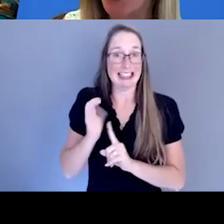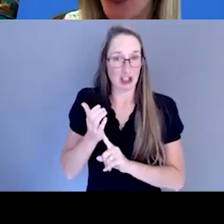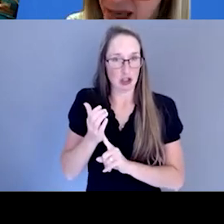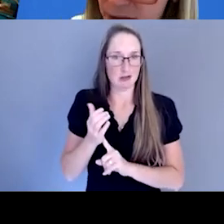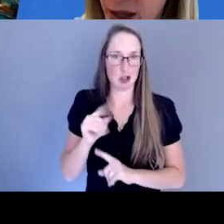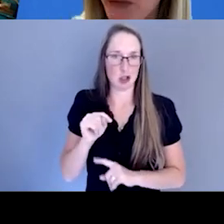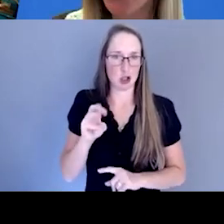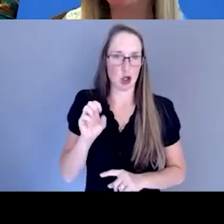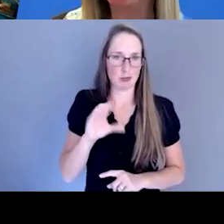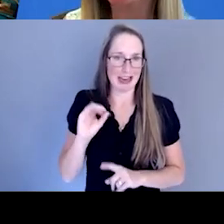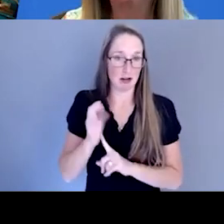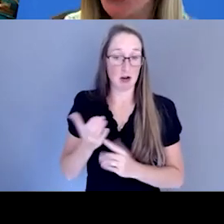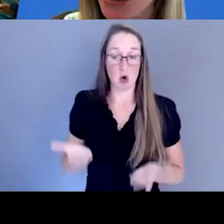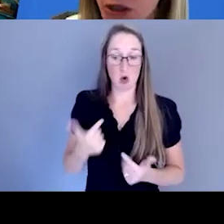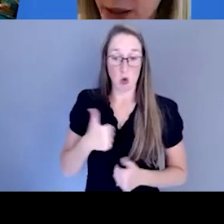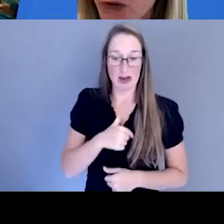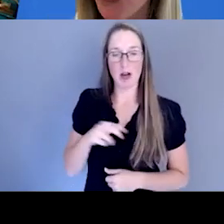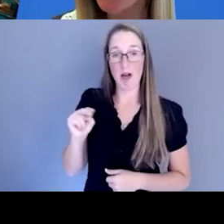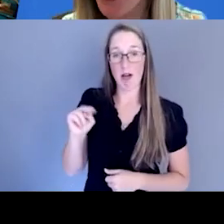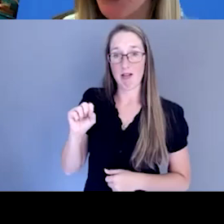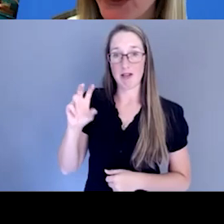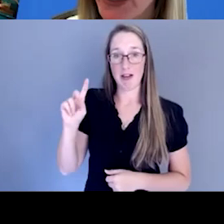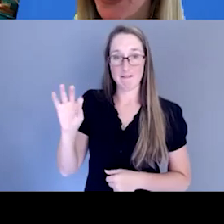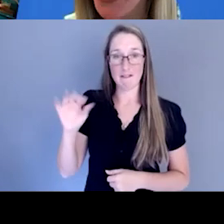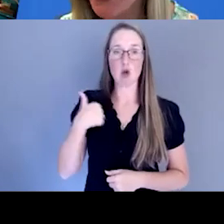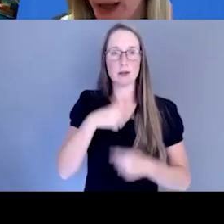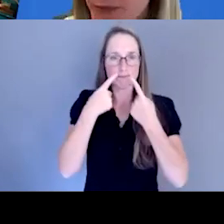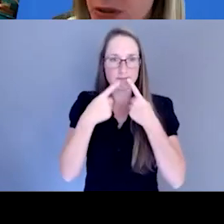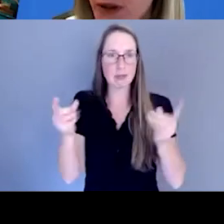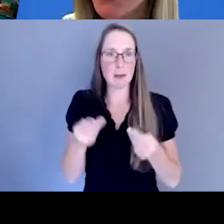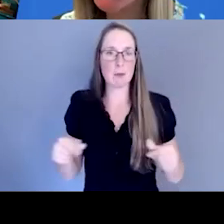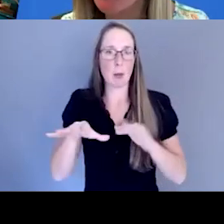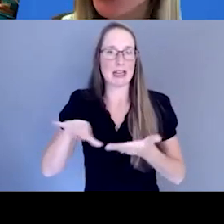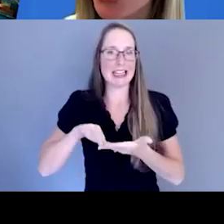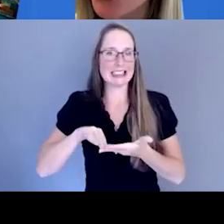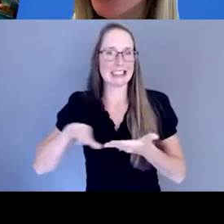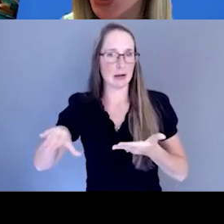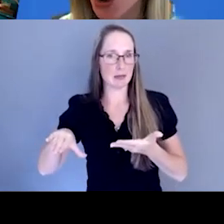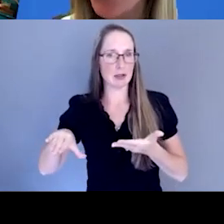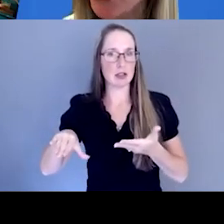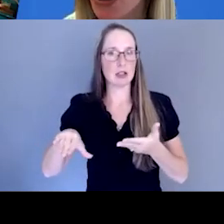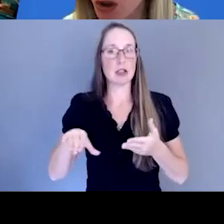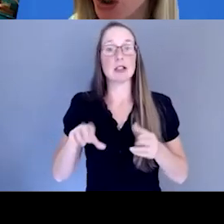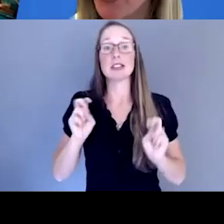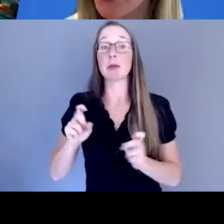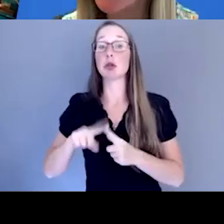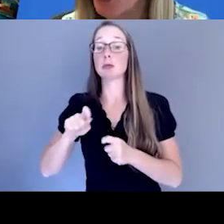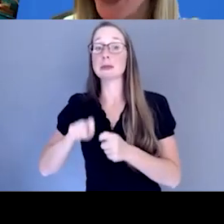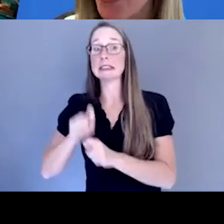NSF declared the property exempt, subject to certain conditions that we